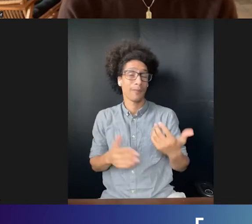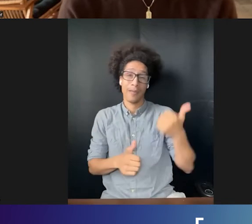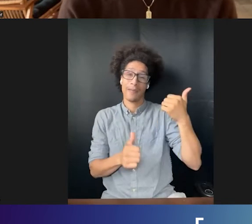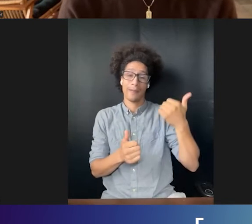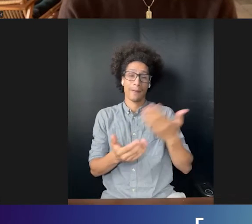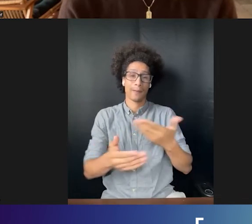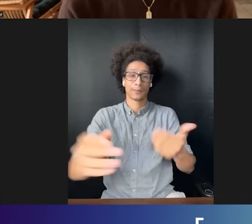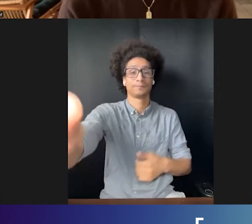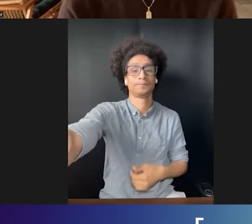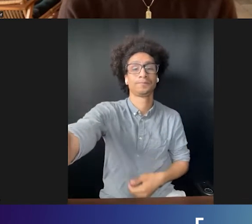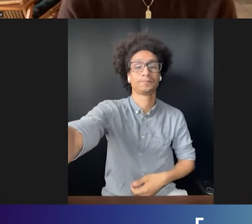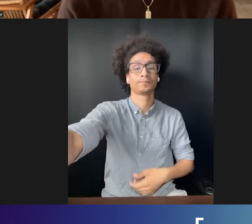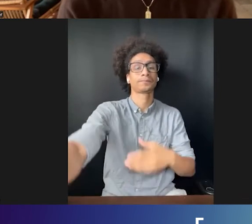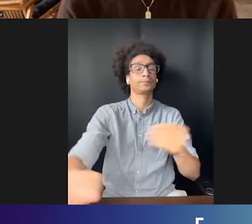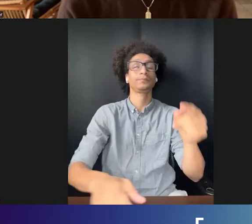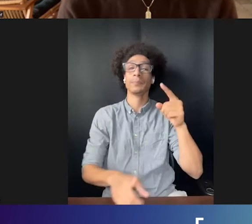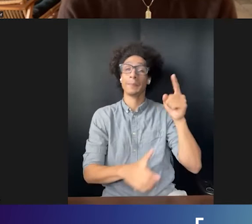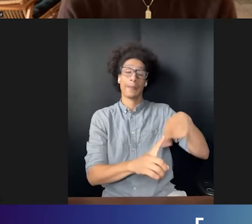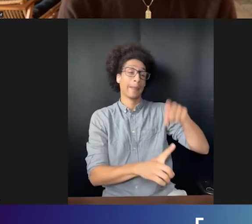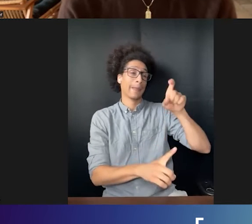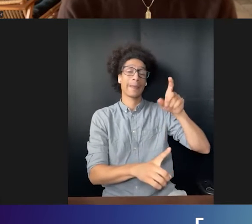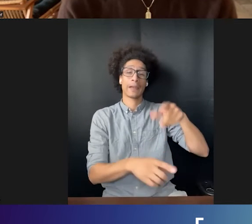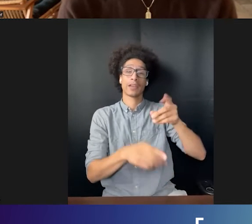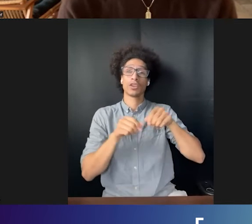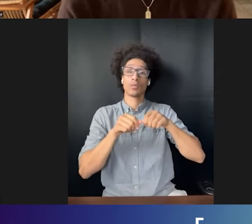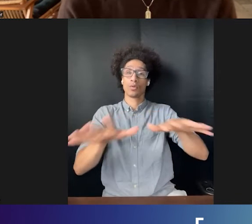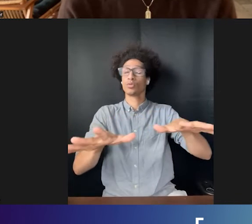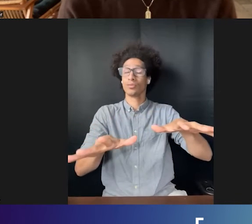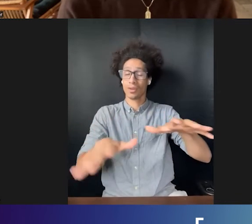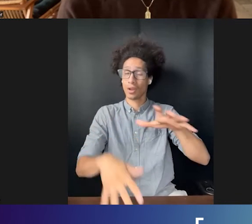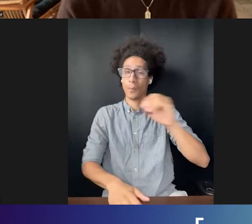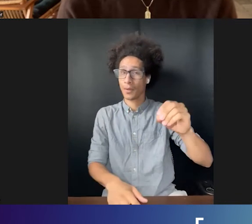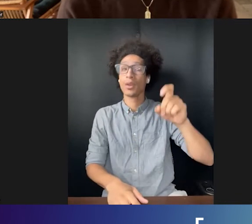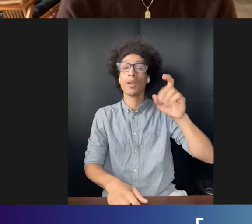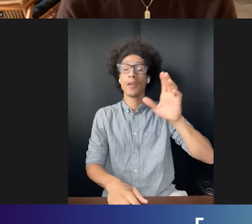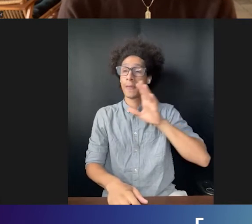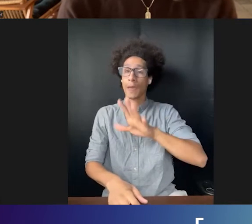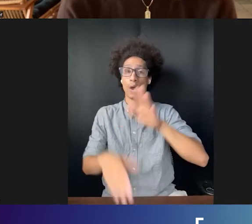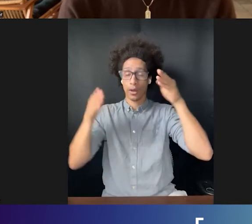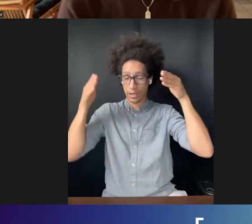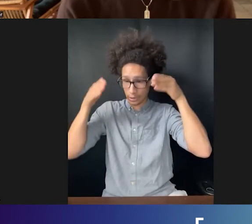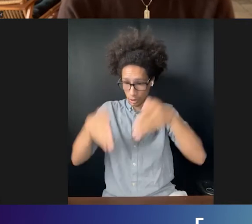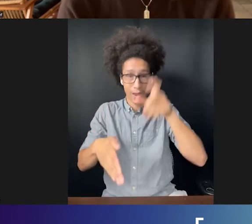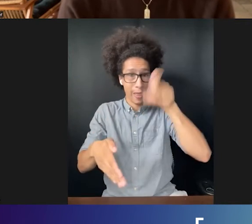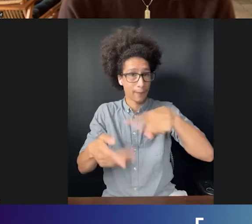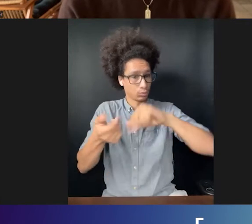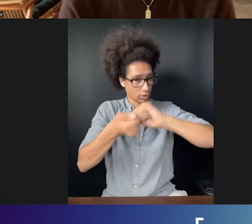and they have to turn their attention every couple of weeks or at least once a month to the next film and next the next day next.